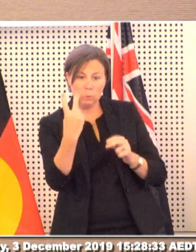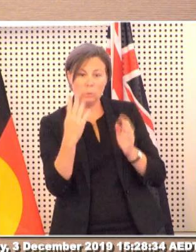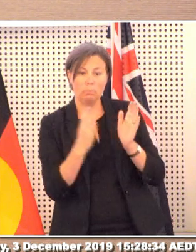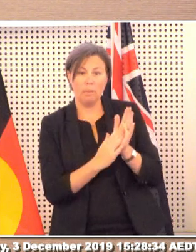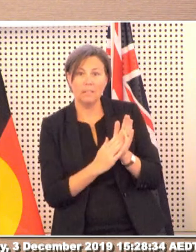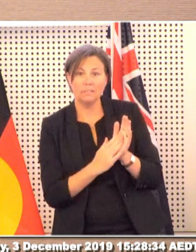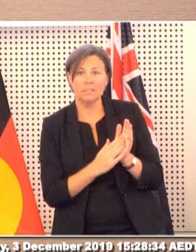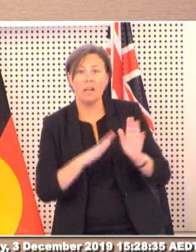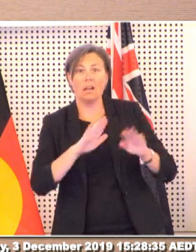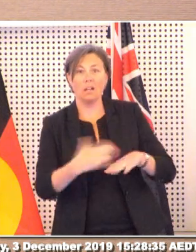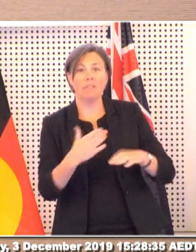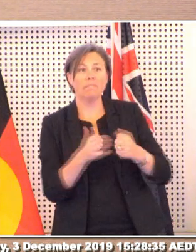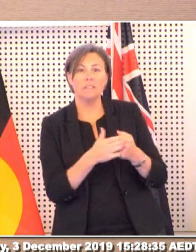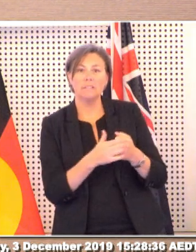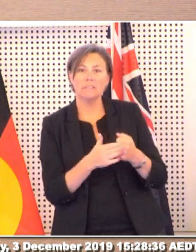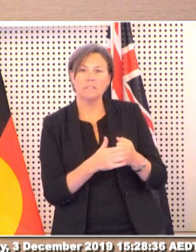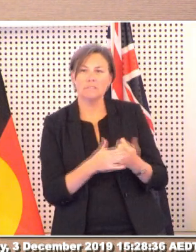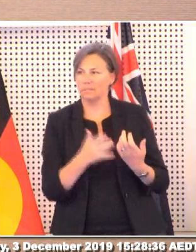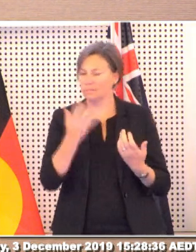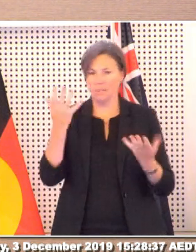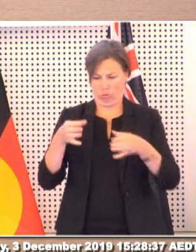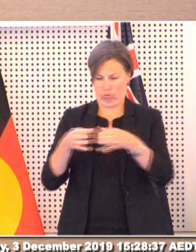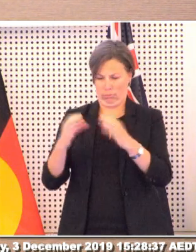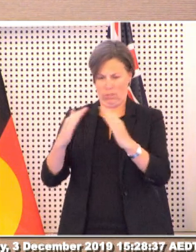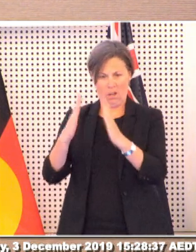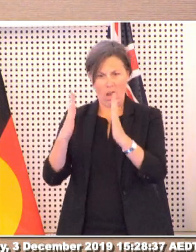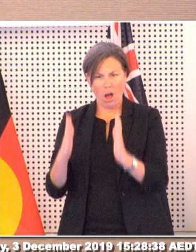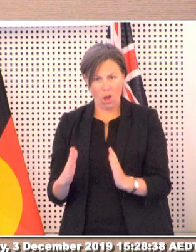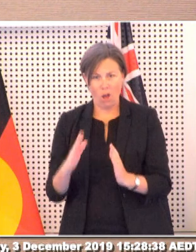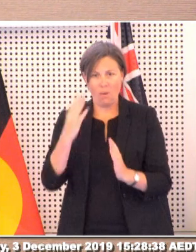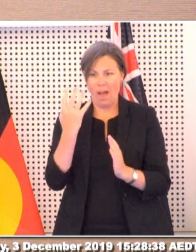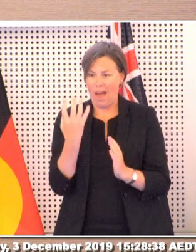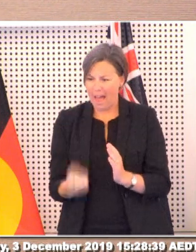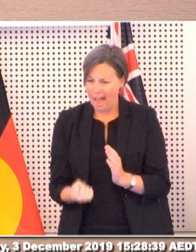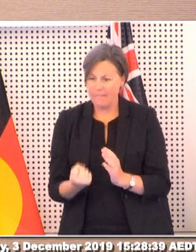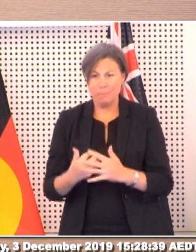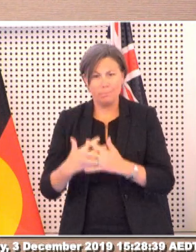spaces, that you’ve got to address those issues if you’re going to give effect to